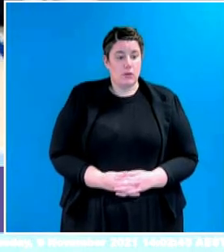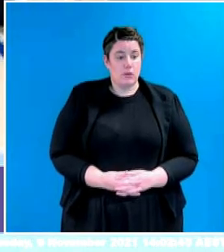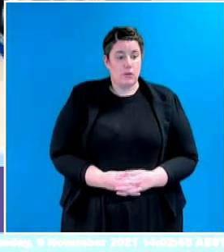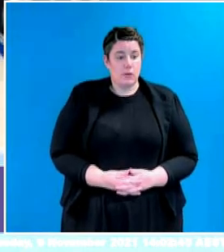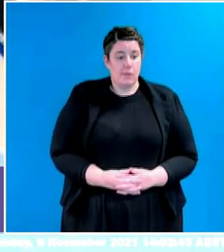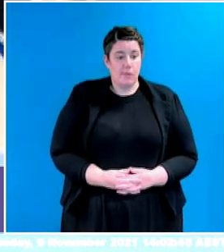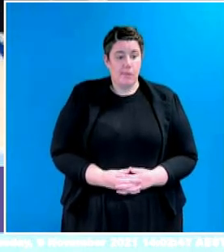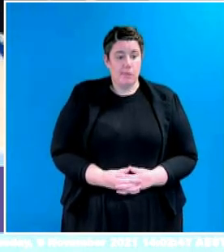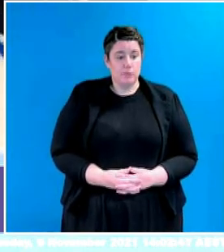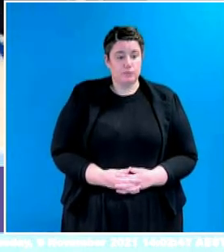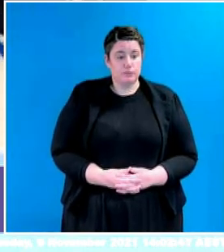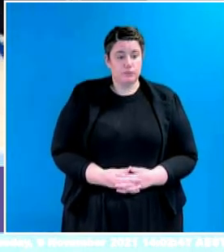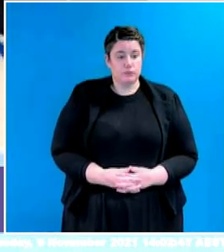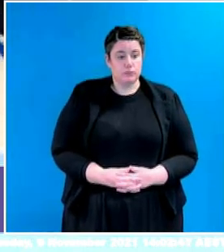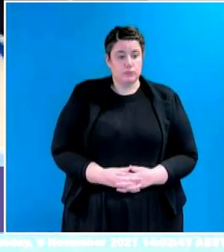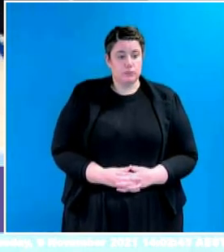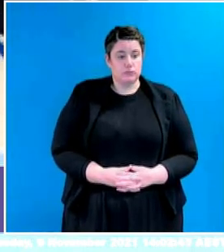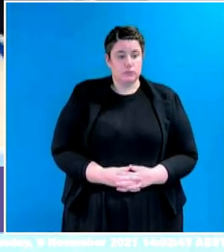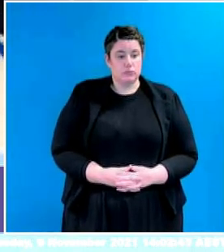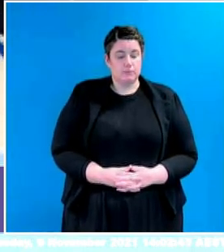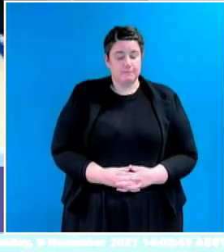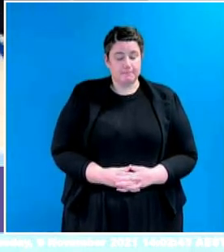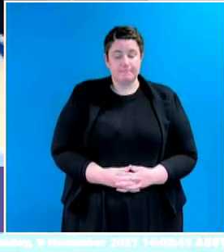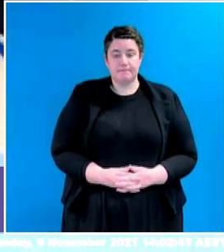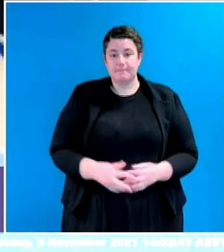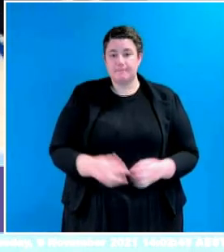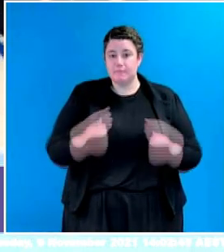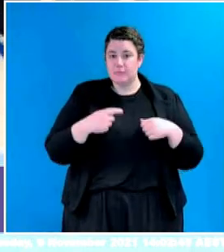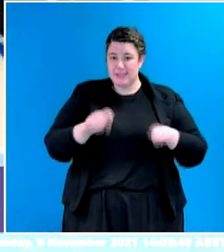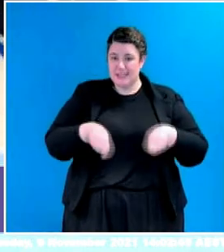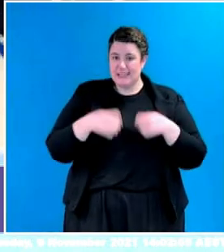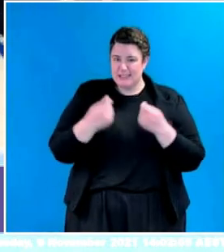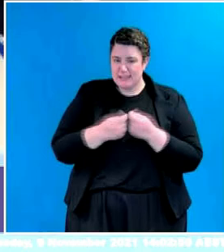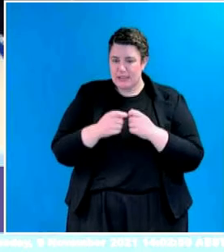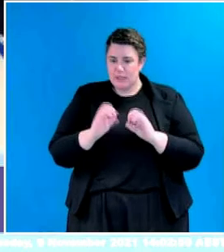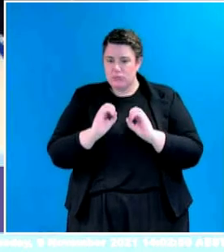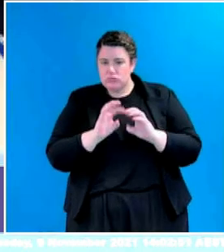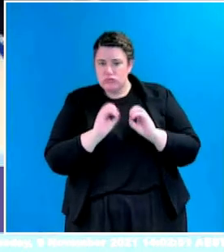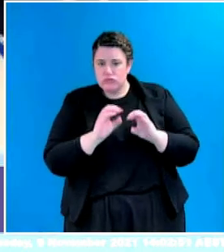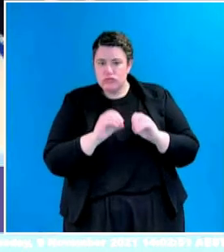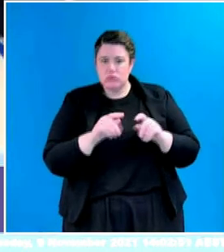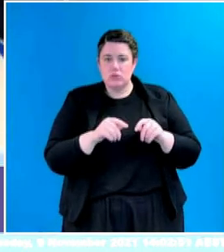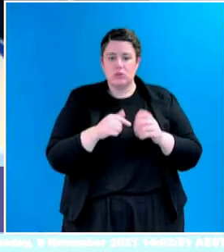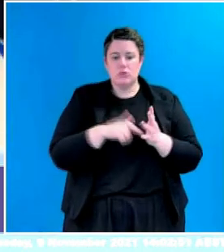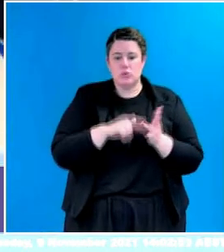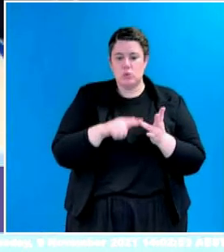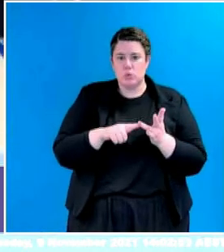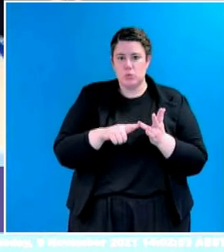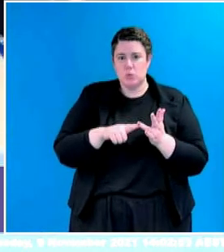The Human Rights Unit I mentioned earlier coordinated the input from various departments to particularly the later